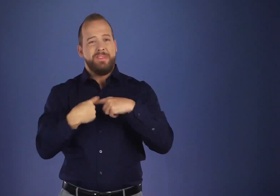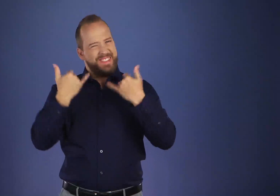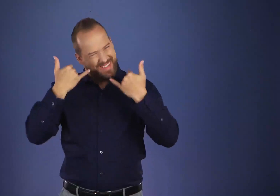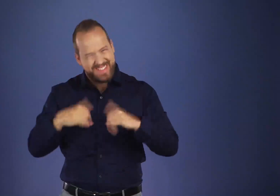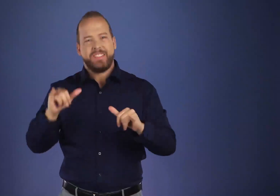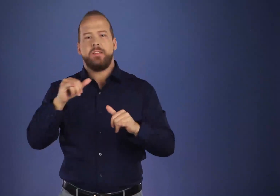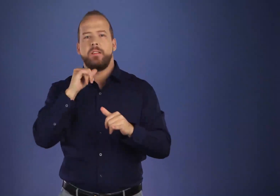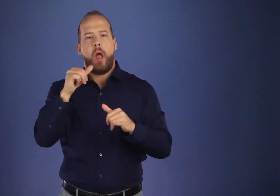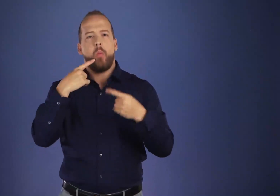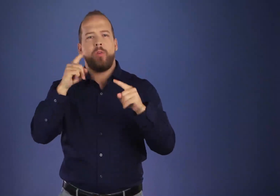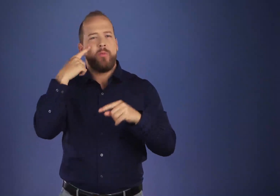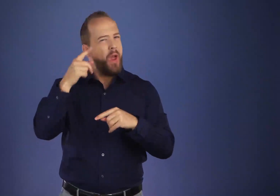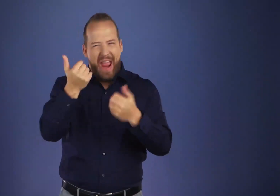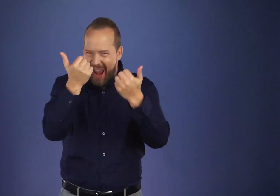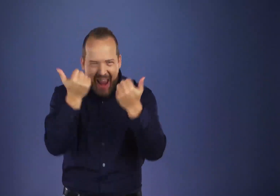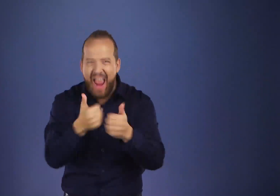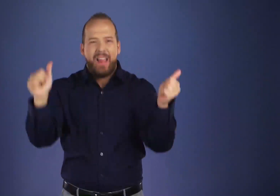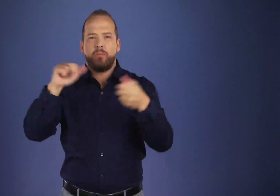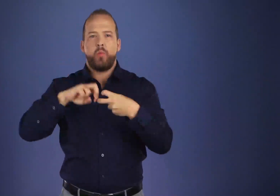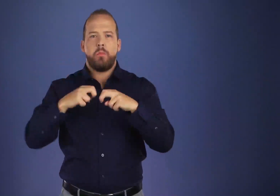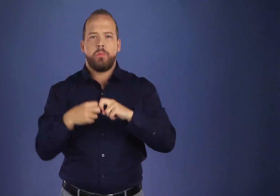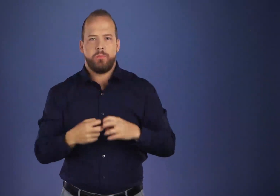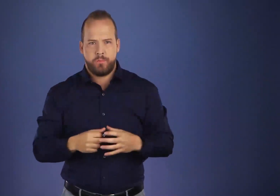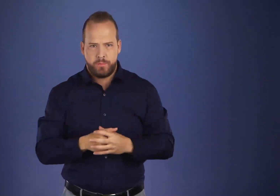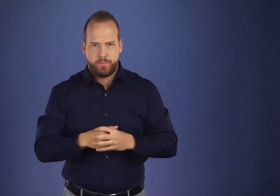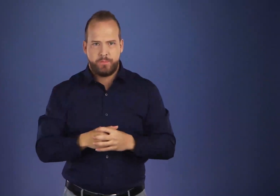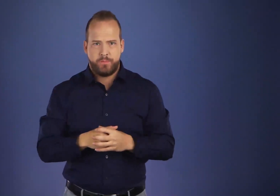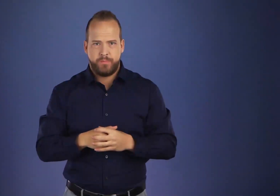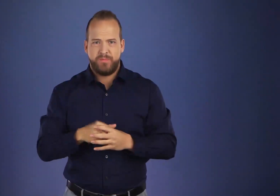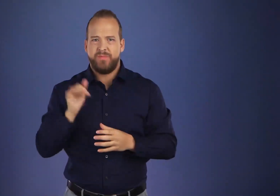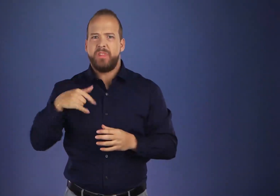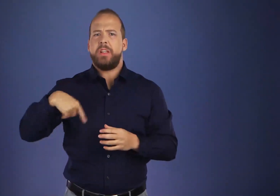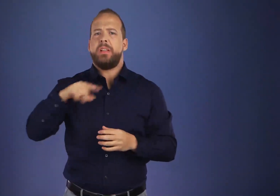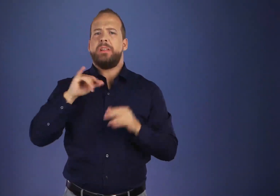to a headlong assault powered by the individual alone.